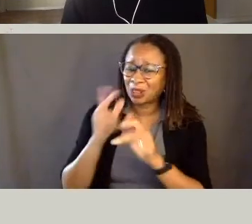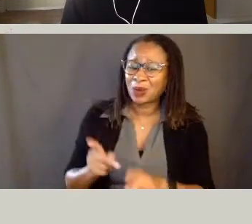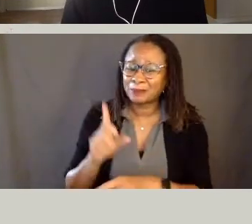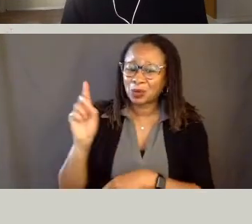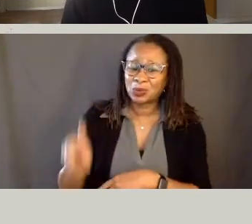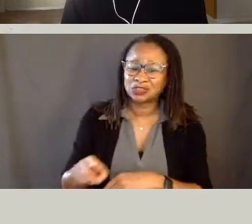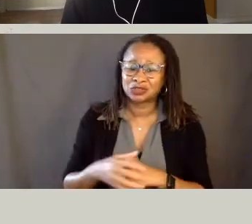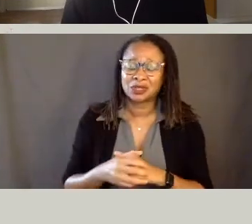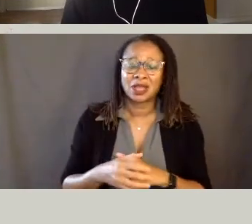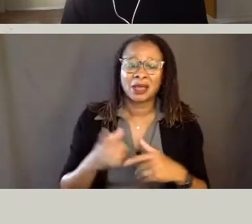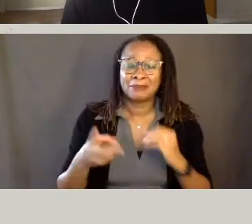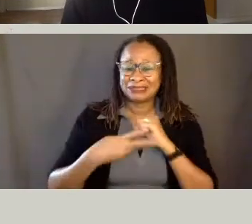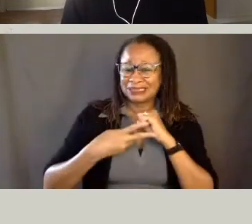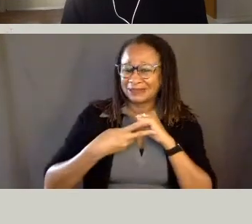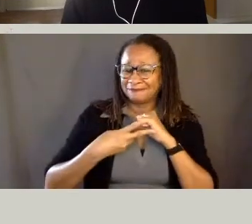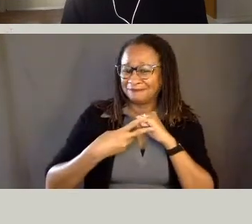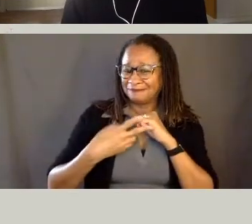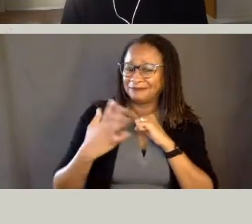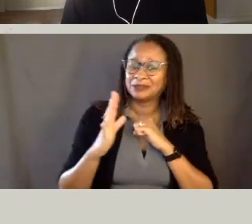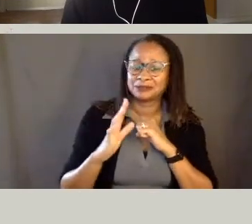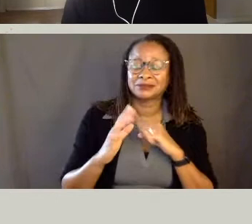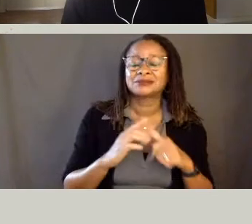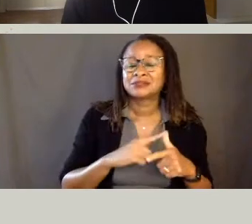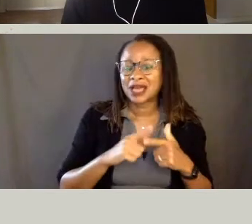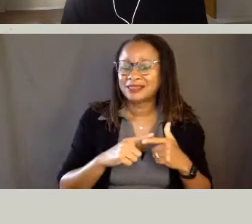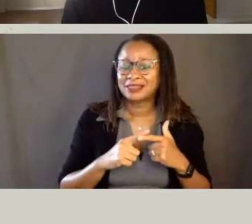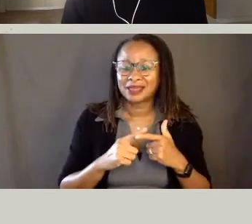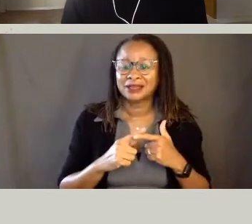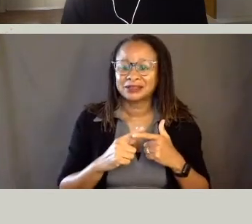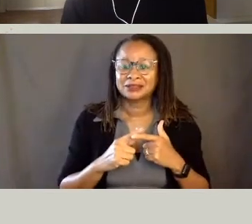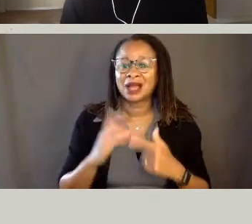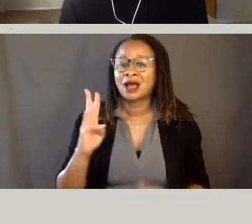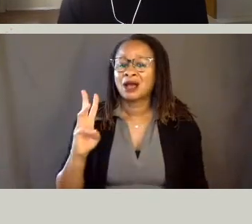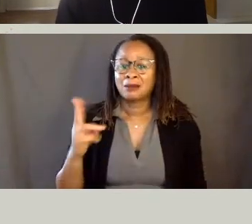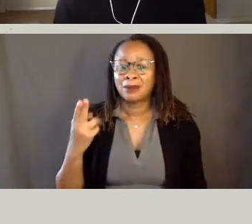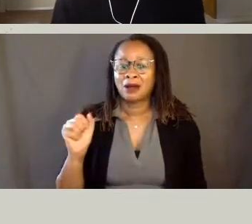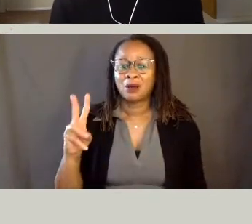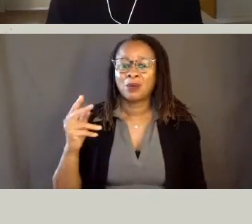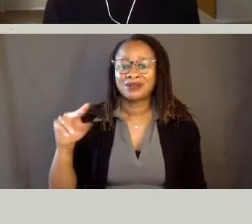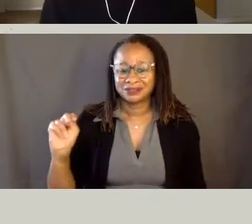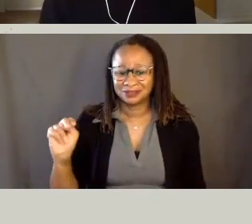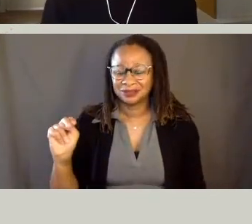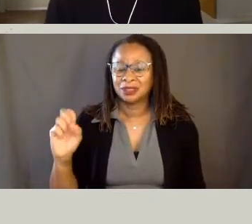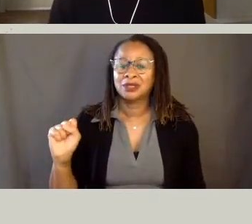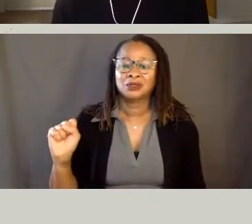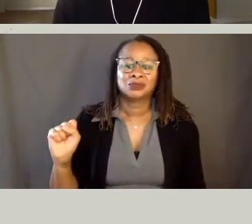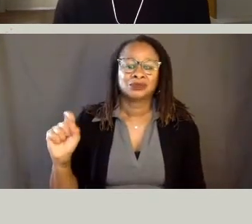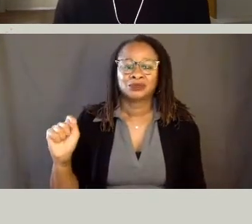but I wanna save them until we get to Bhawin Suchak. I have to say Bhawin Suchak every single time